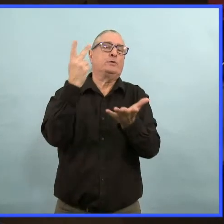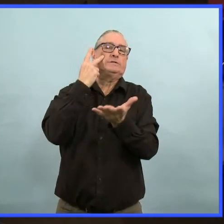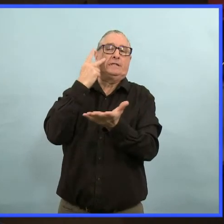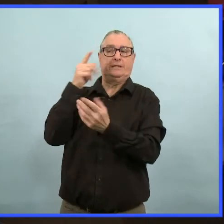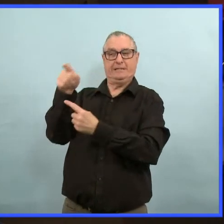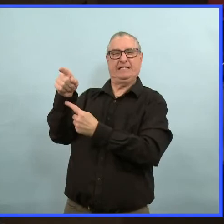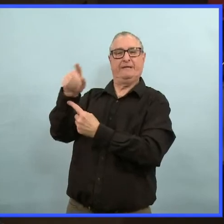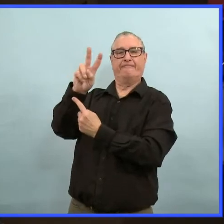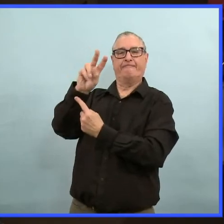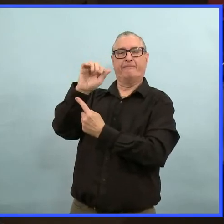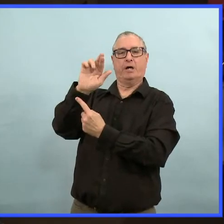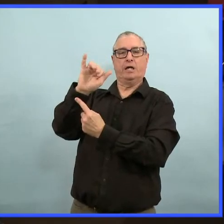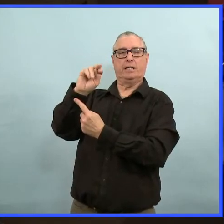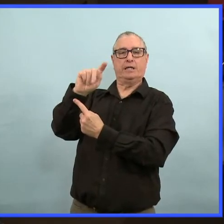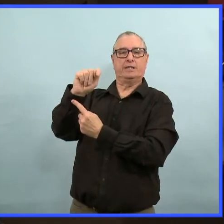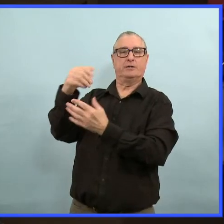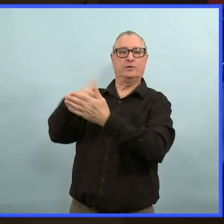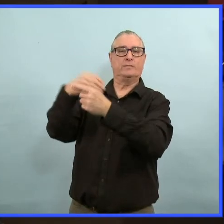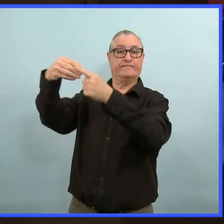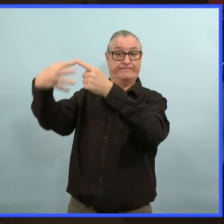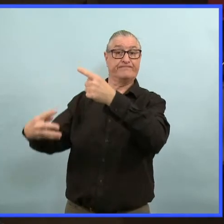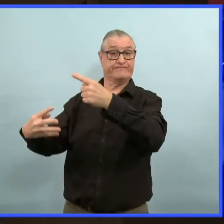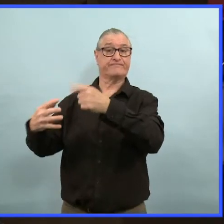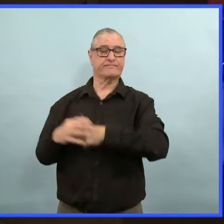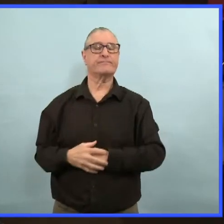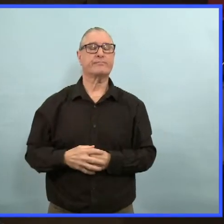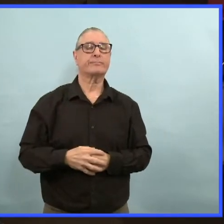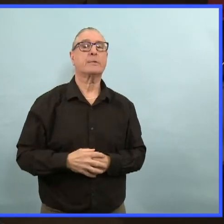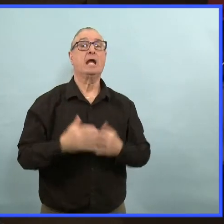thank you a reminder to our reporters on the line